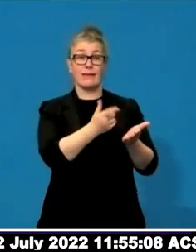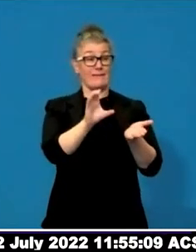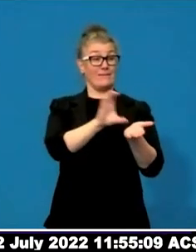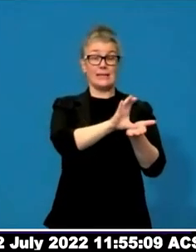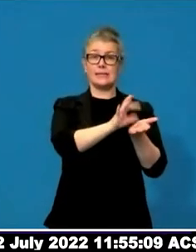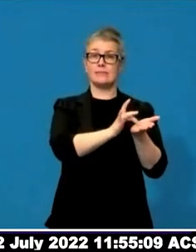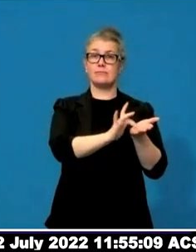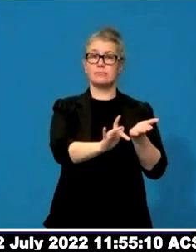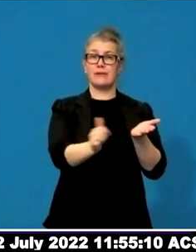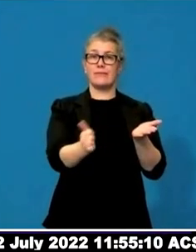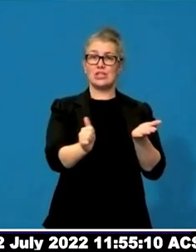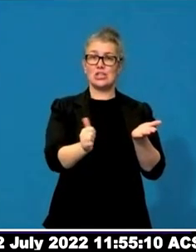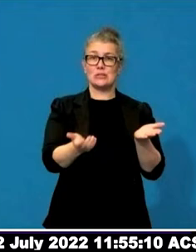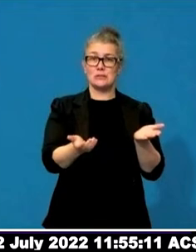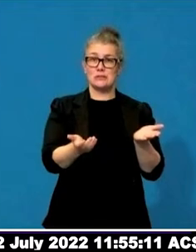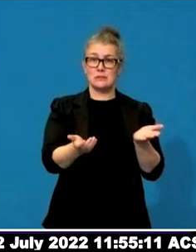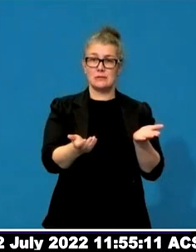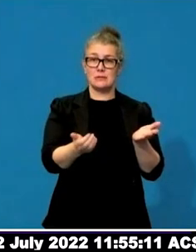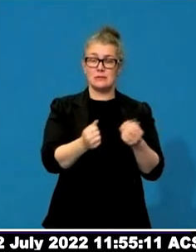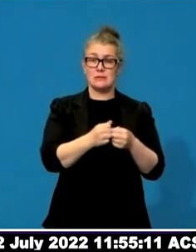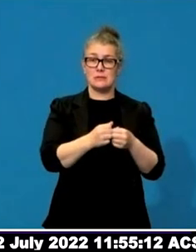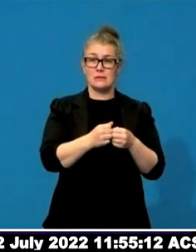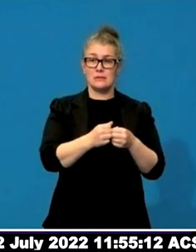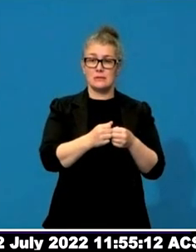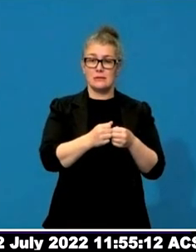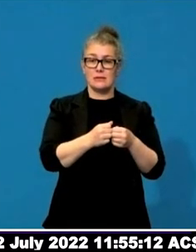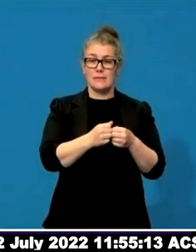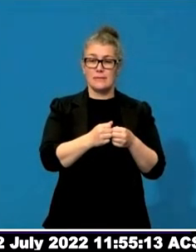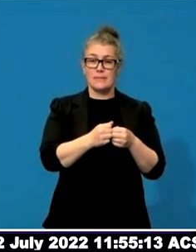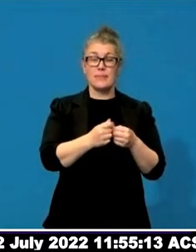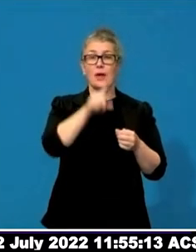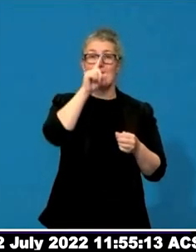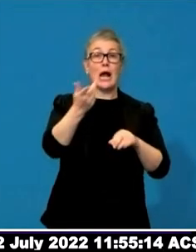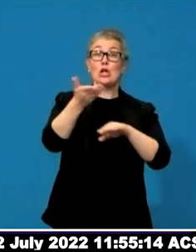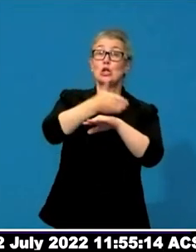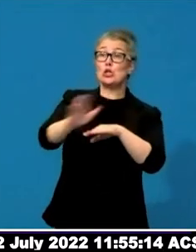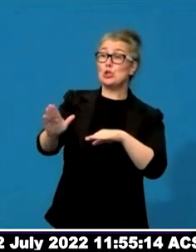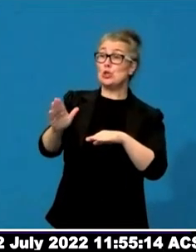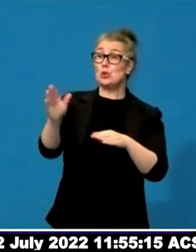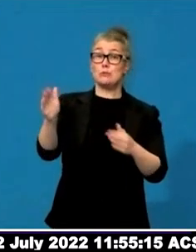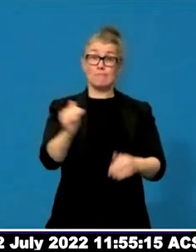And that their funding - that they wouldn't take new referrals until 30 June,